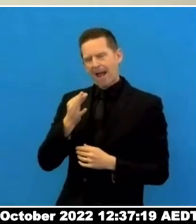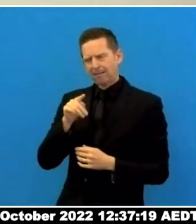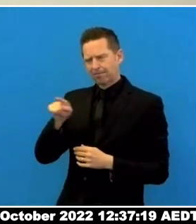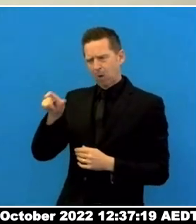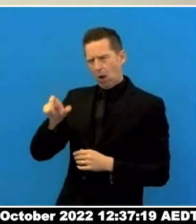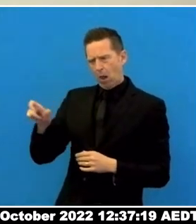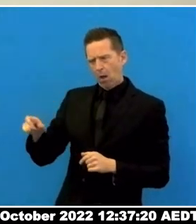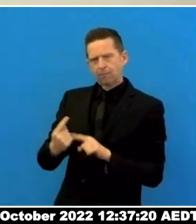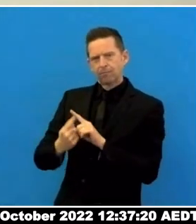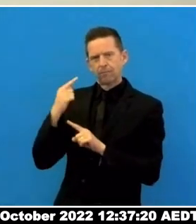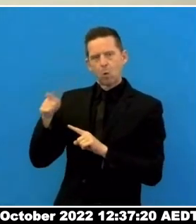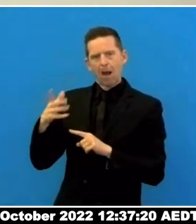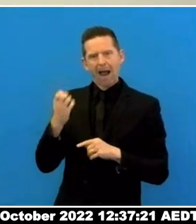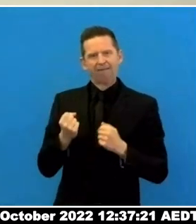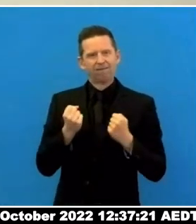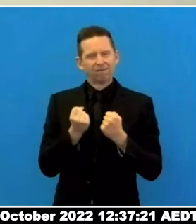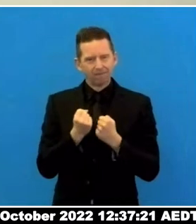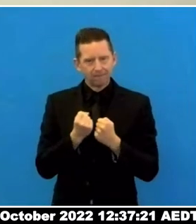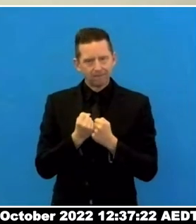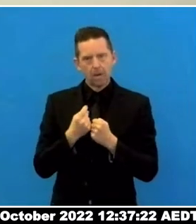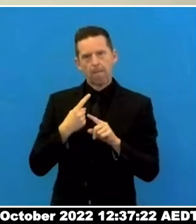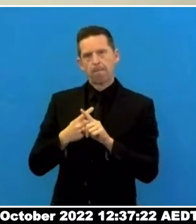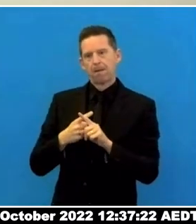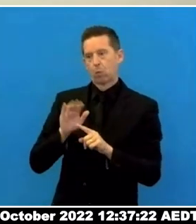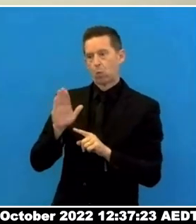and the research that Foundation House has undertaken,